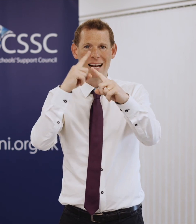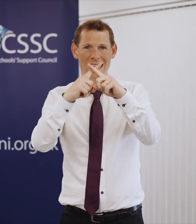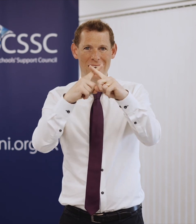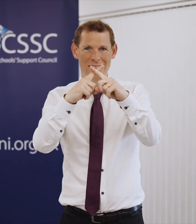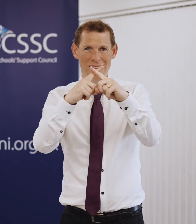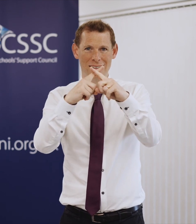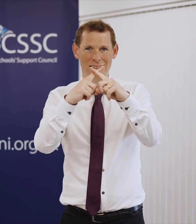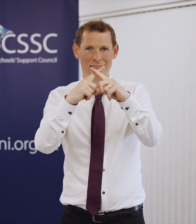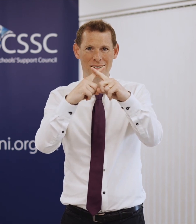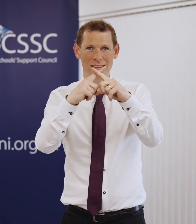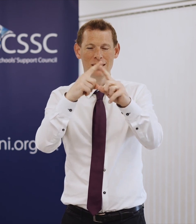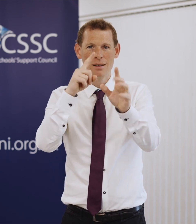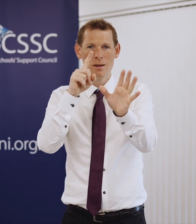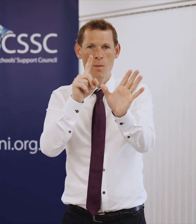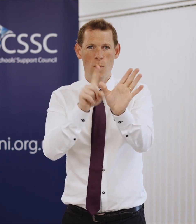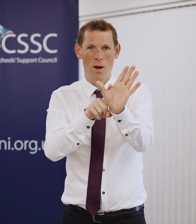X Y